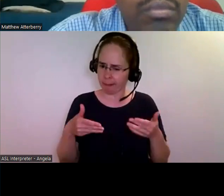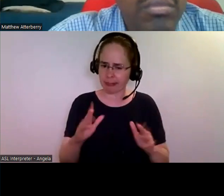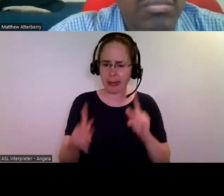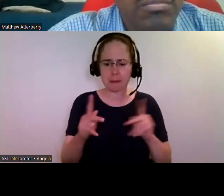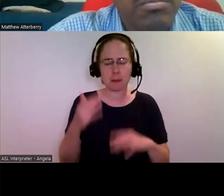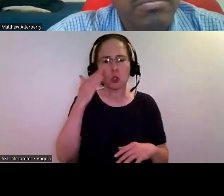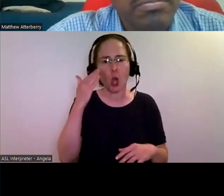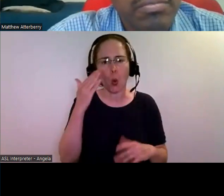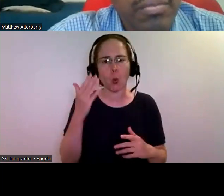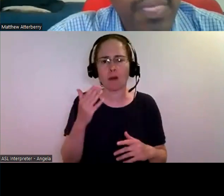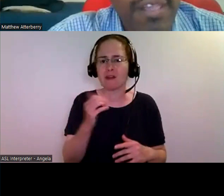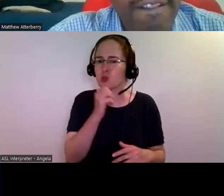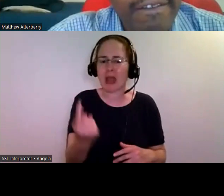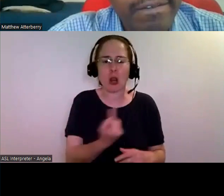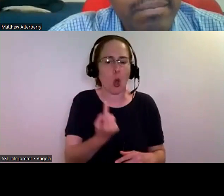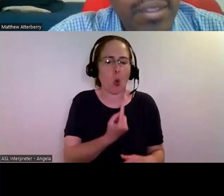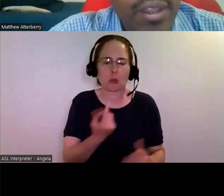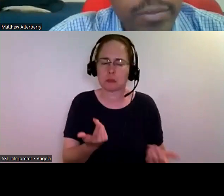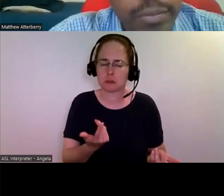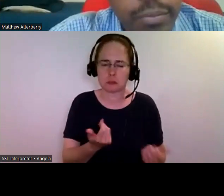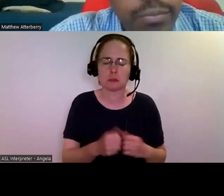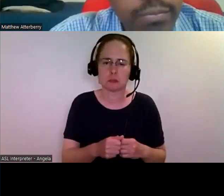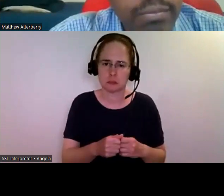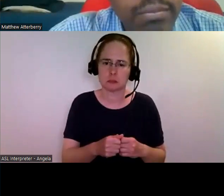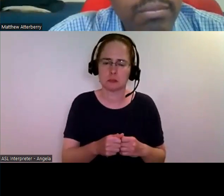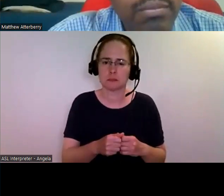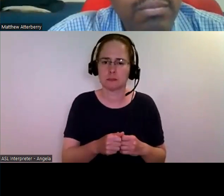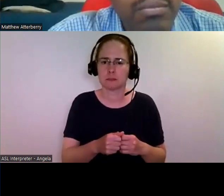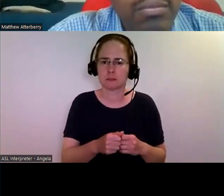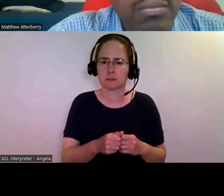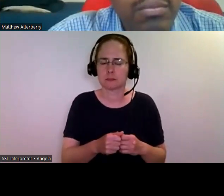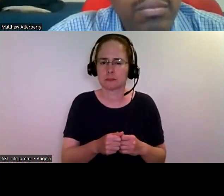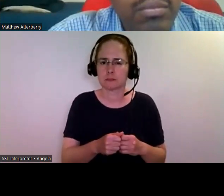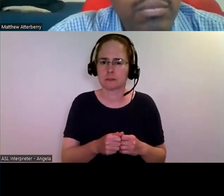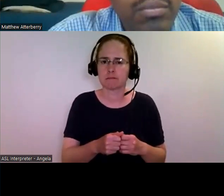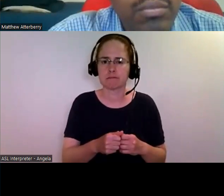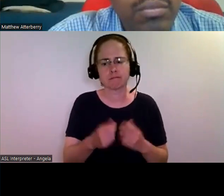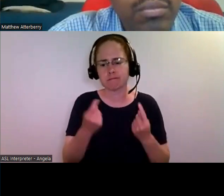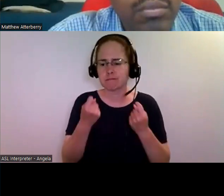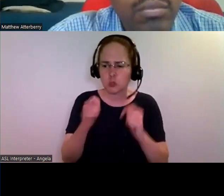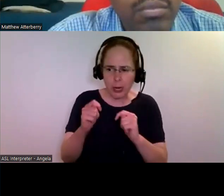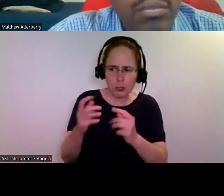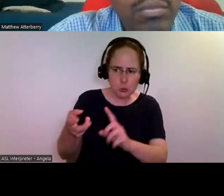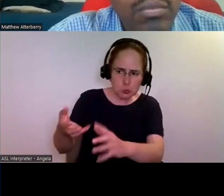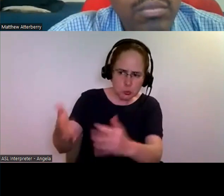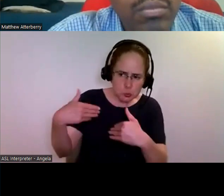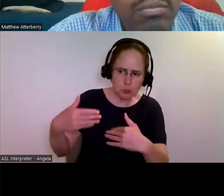that they're not alone letting, in terms of like attracting more advocates to like these spaces